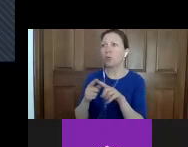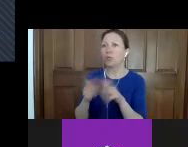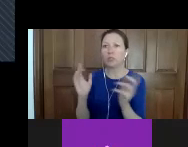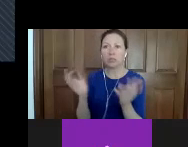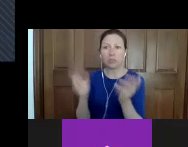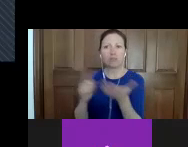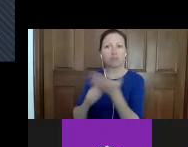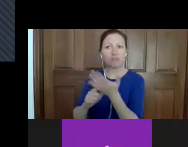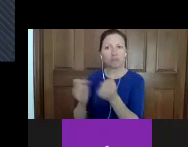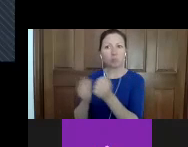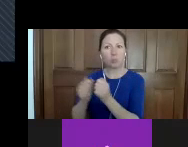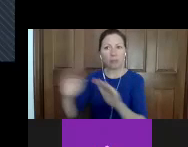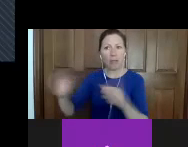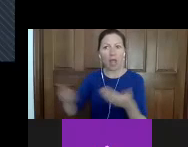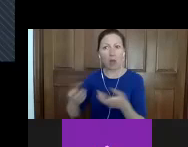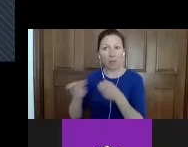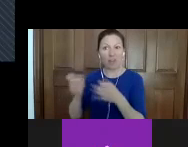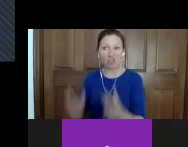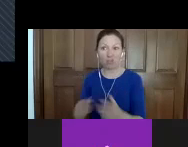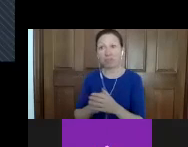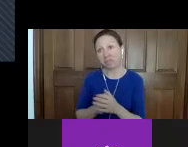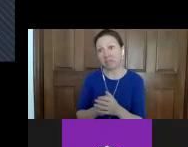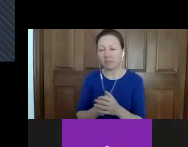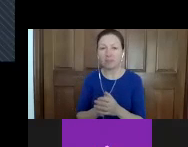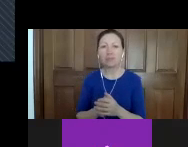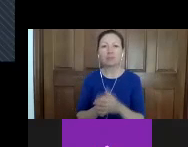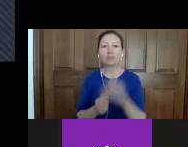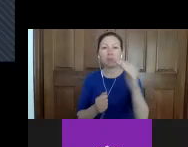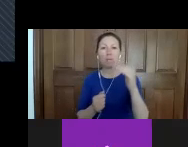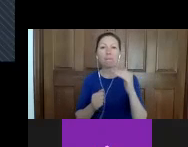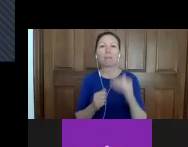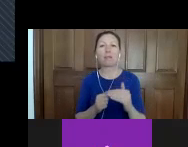Disclosure makes sure the law is followed. Remember accommodations have to be provided